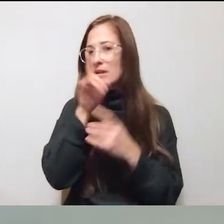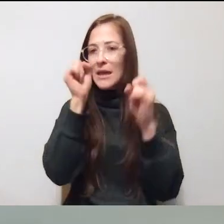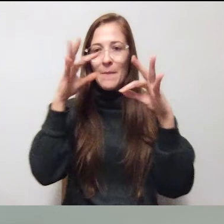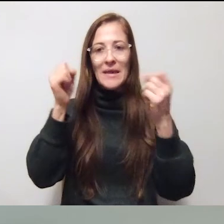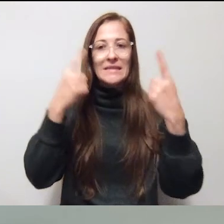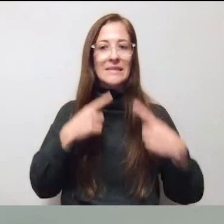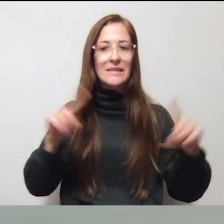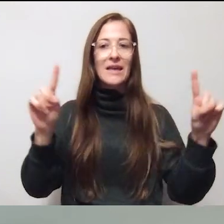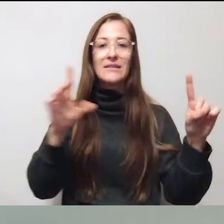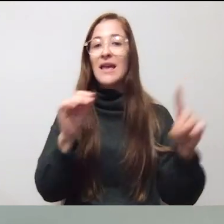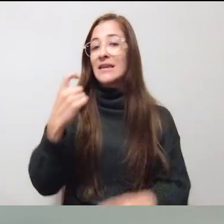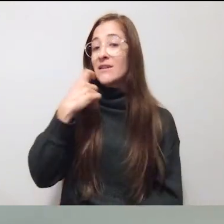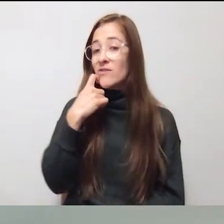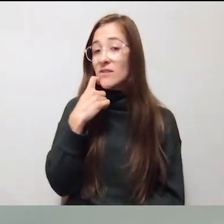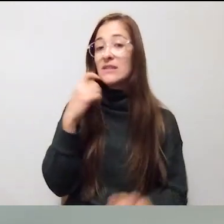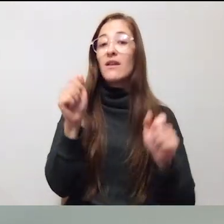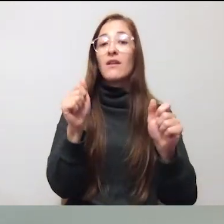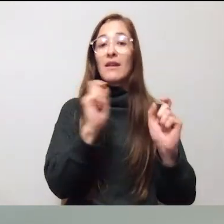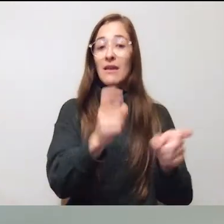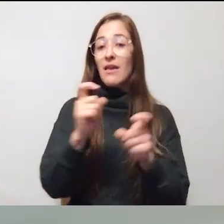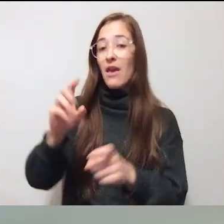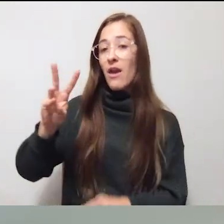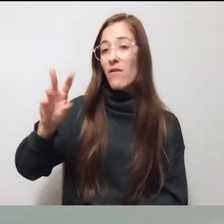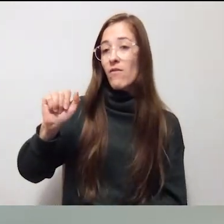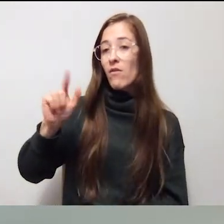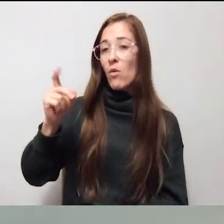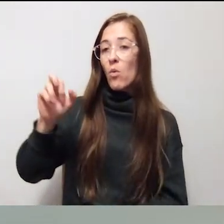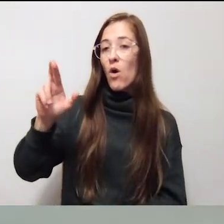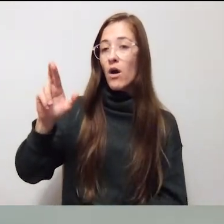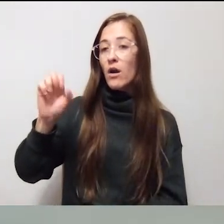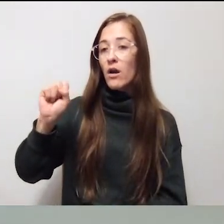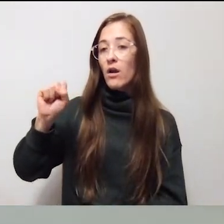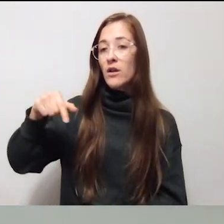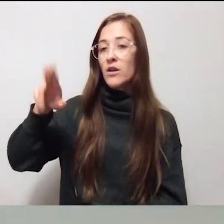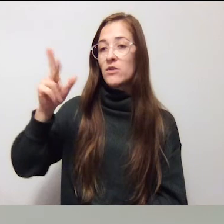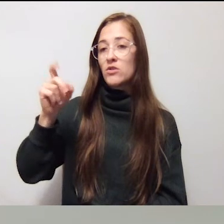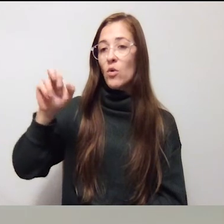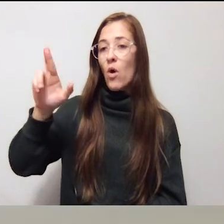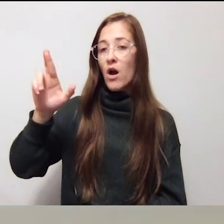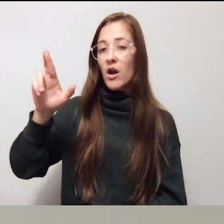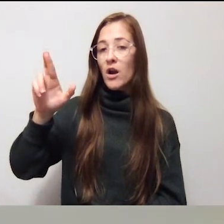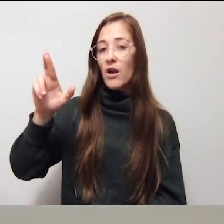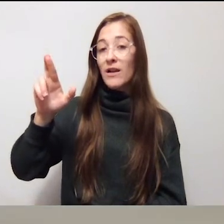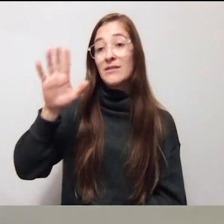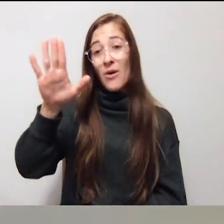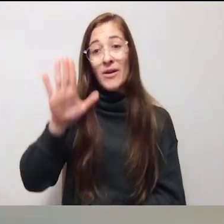and we just actually distributed Walker Squawkers. And the great thing about a Walker Squawker, I actually have one.